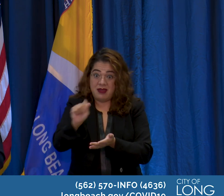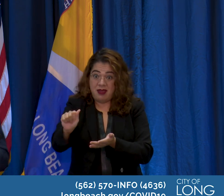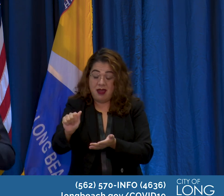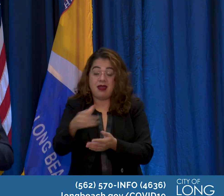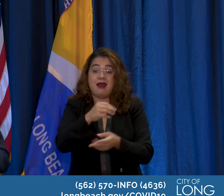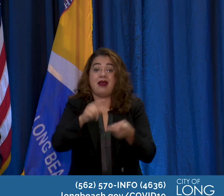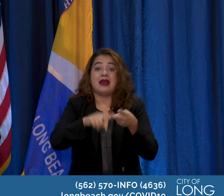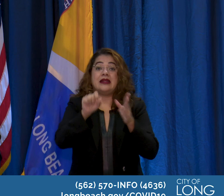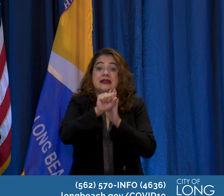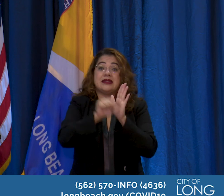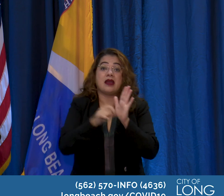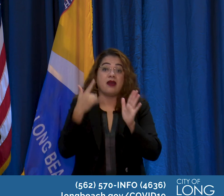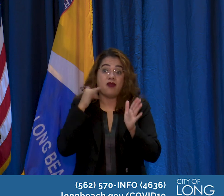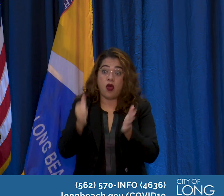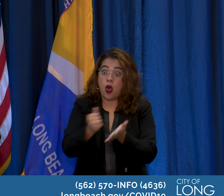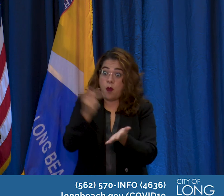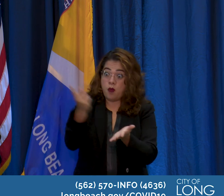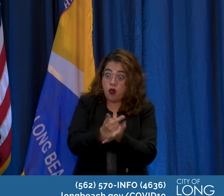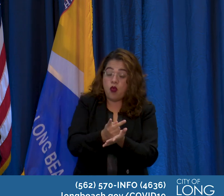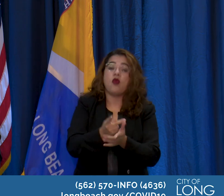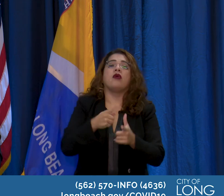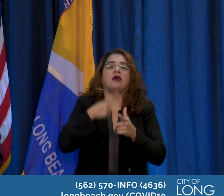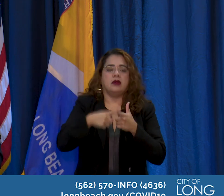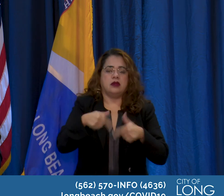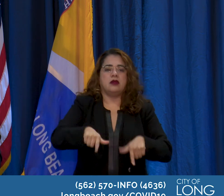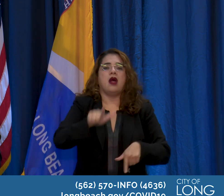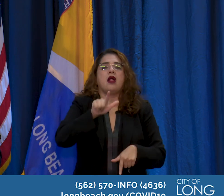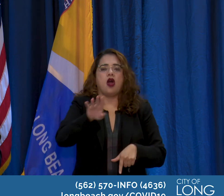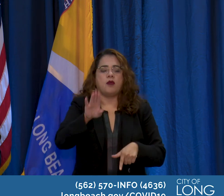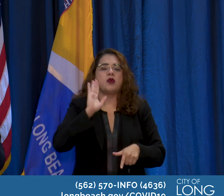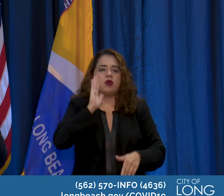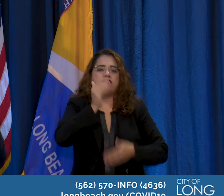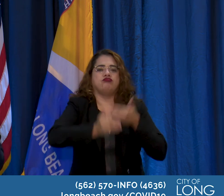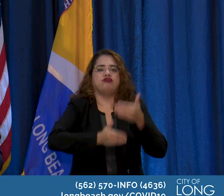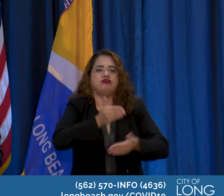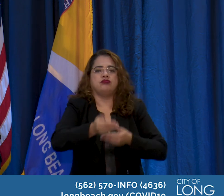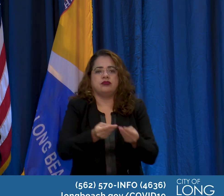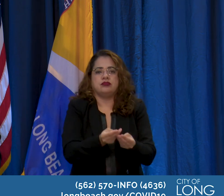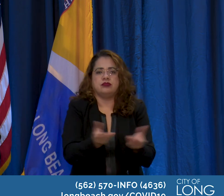You can imagine we've learned a lot from our testing sites and we're already working on